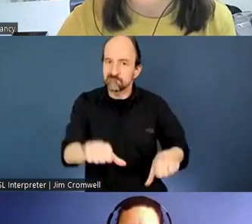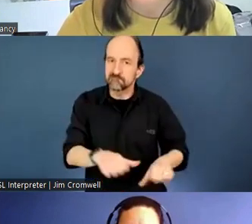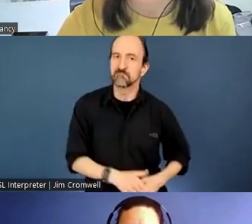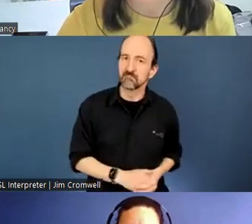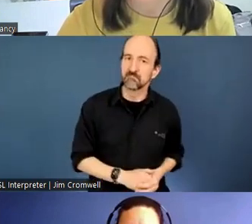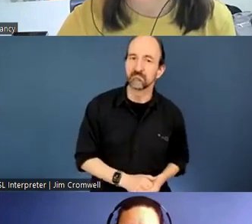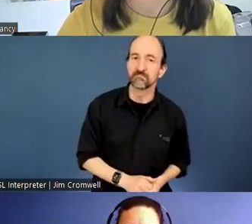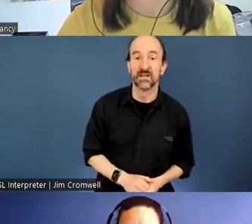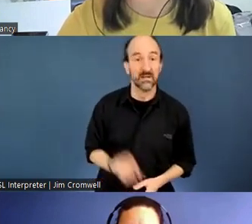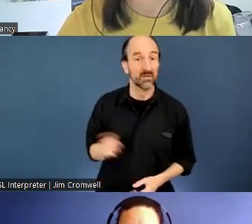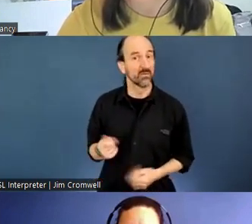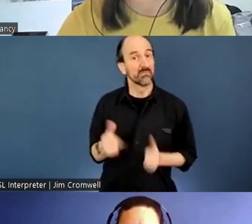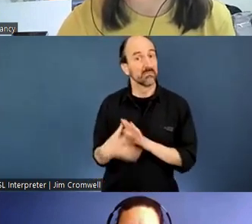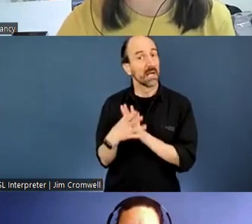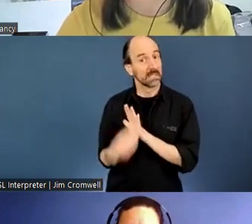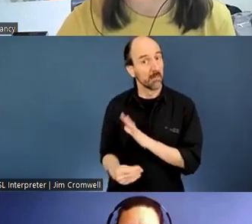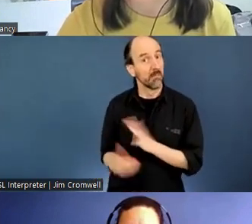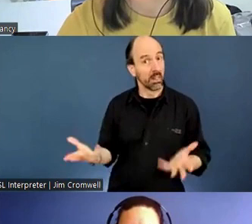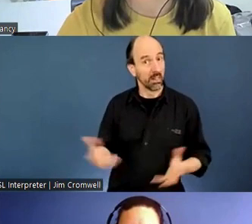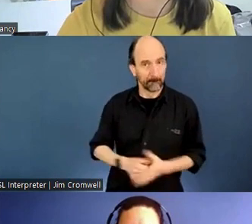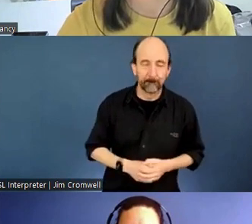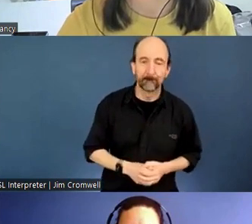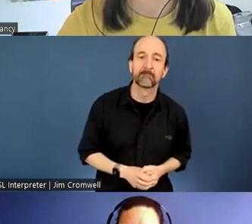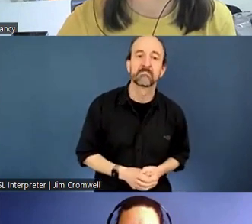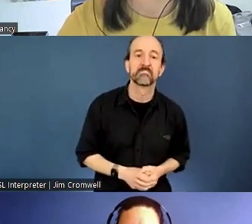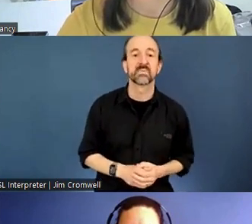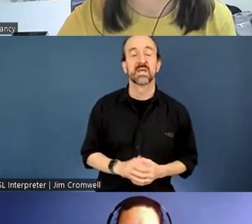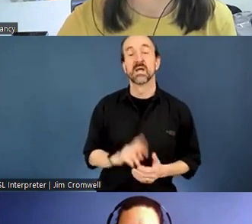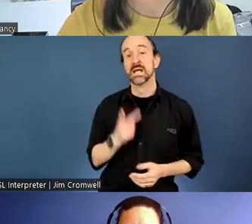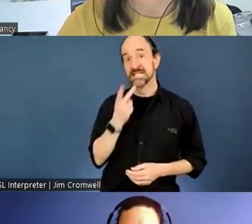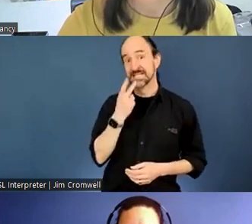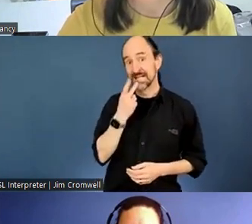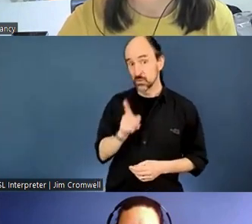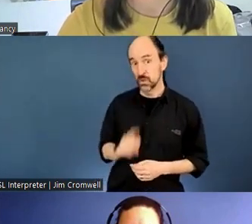evaluation can do for you. The the second thing it can do is it